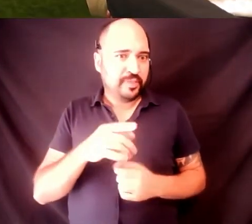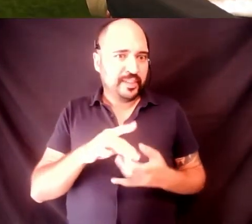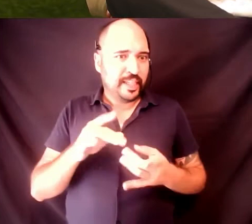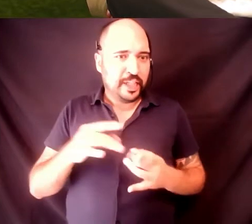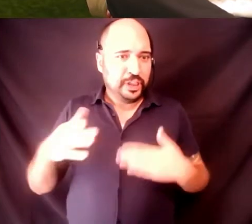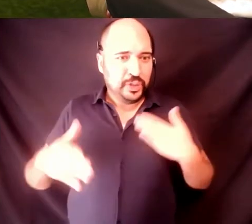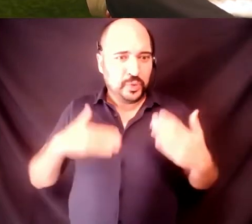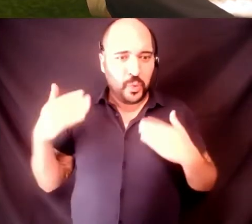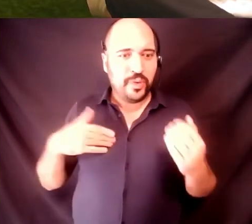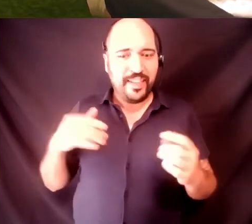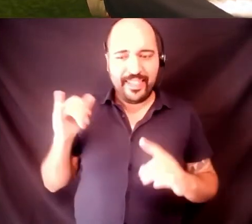It was the tricky part. Because.